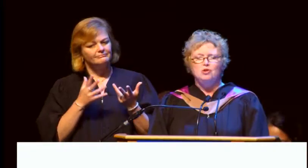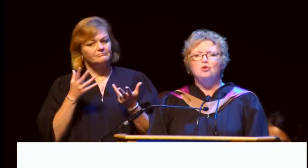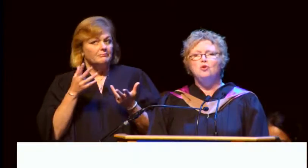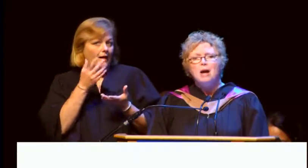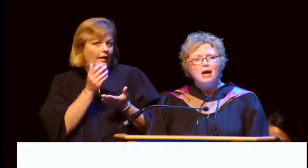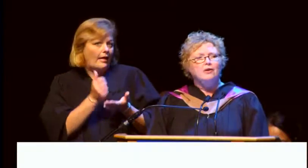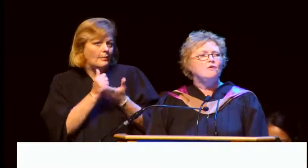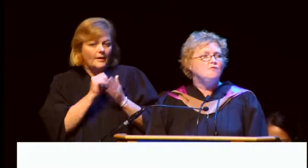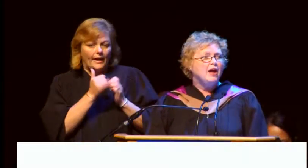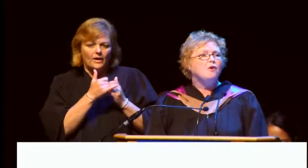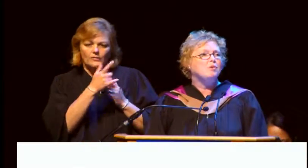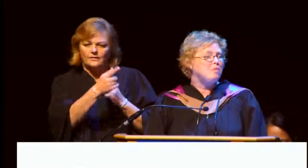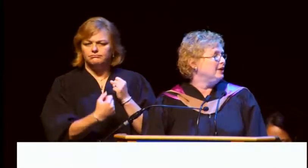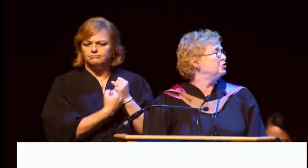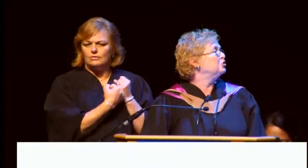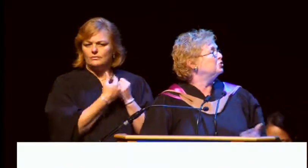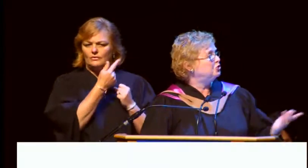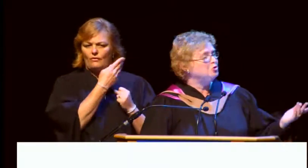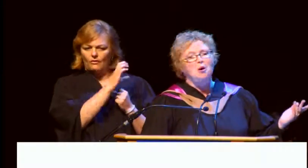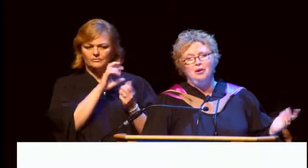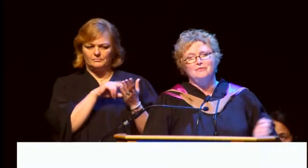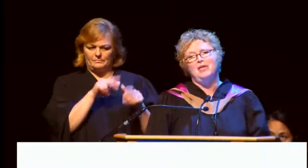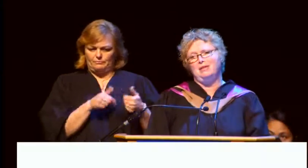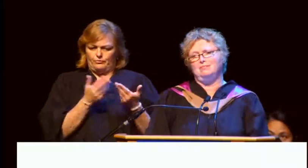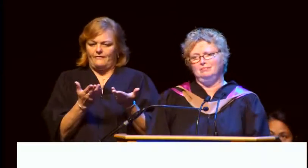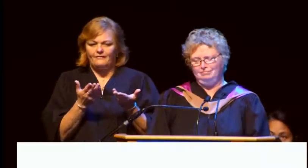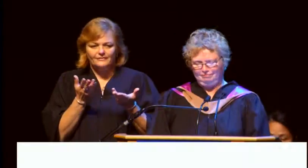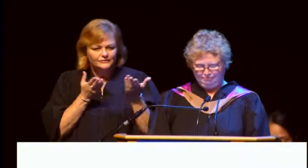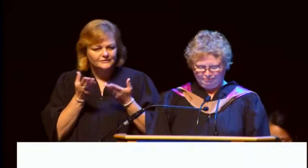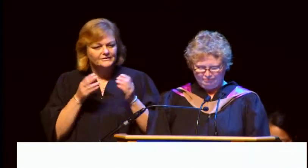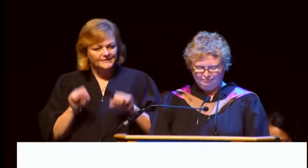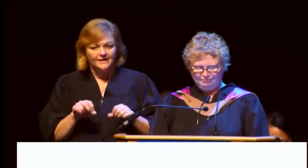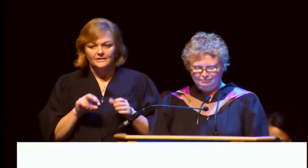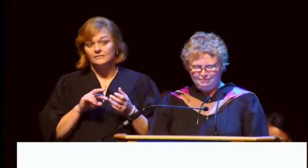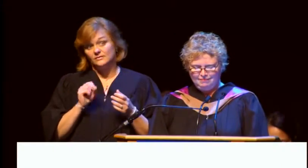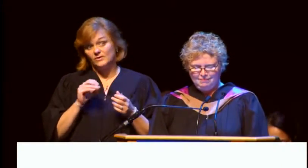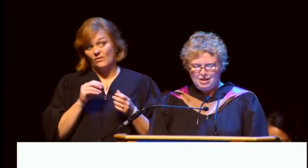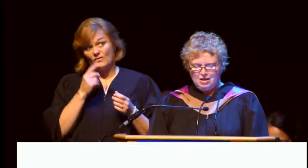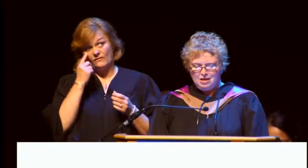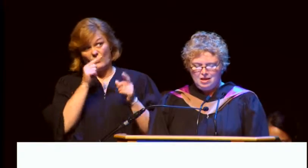YOU MATTER VERY MUCH TO ALL OF THEM.